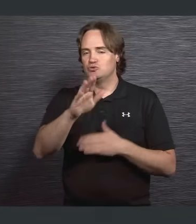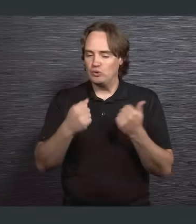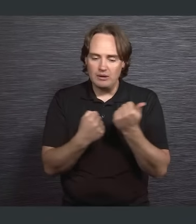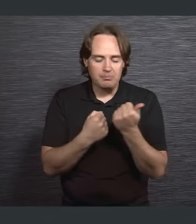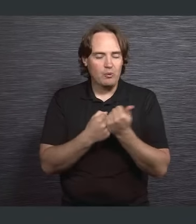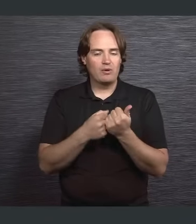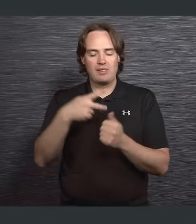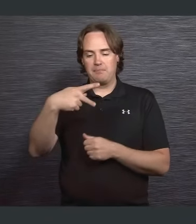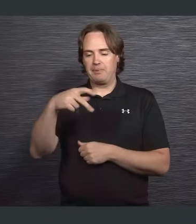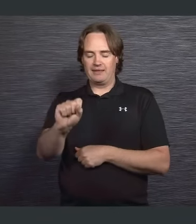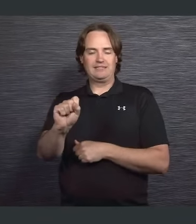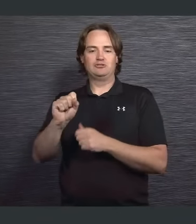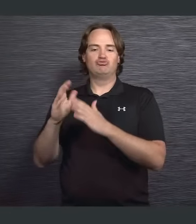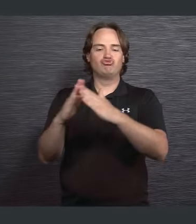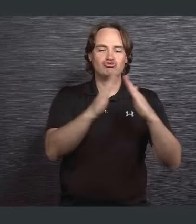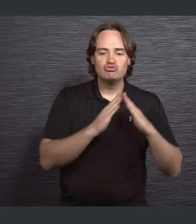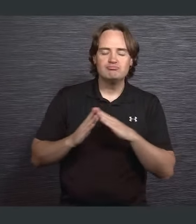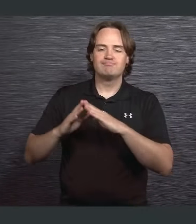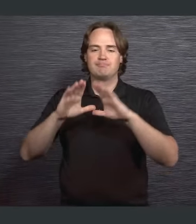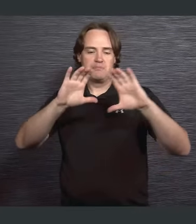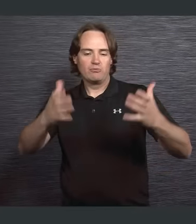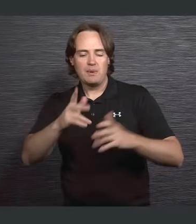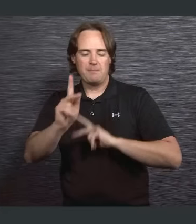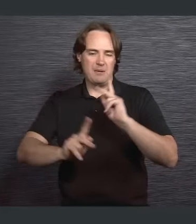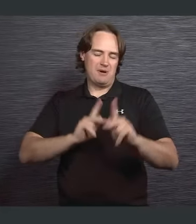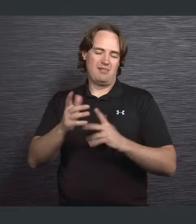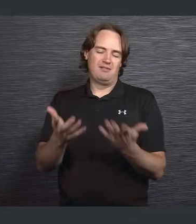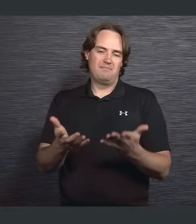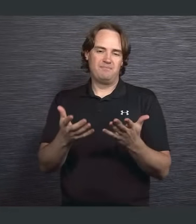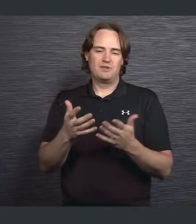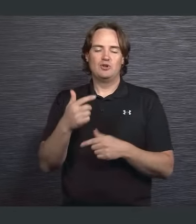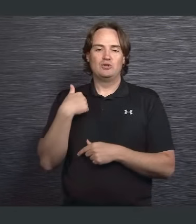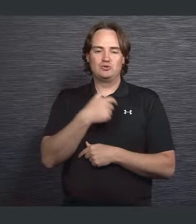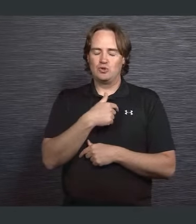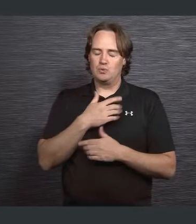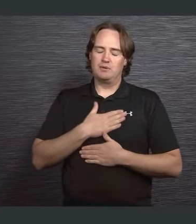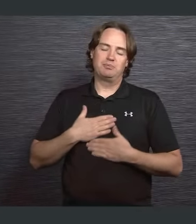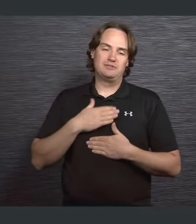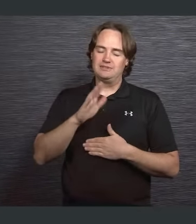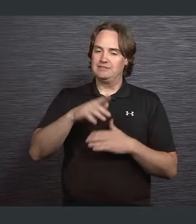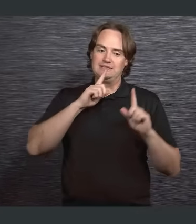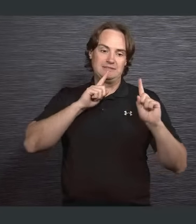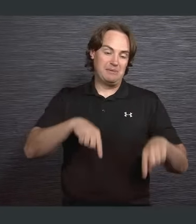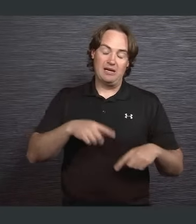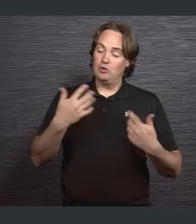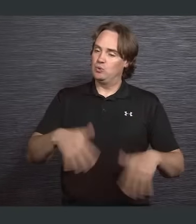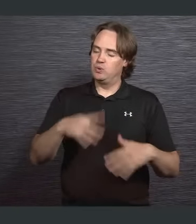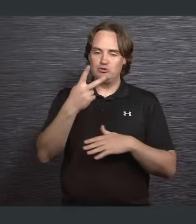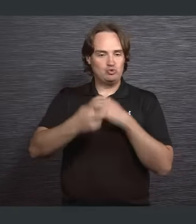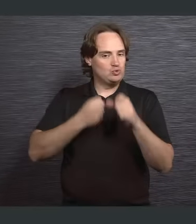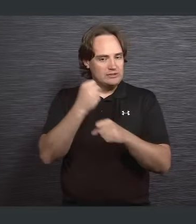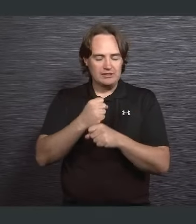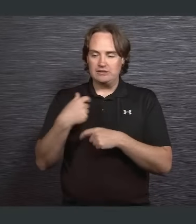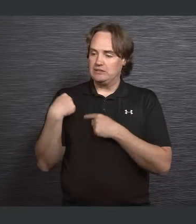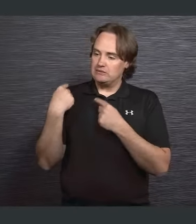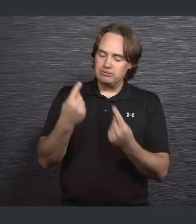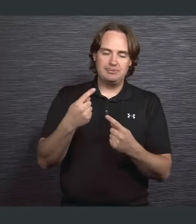community as we managed unprecedented demand amid global challenges over the past two years.